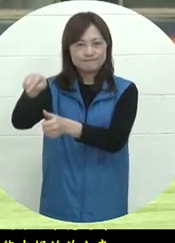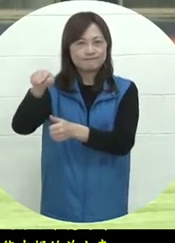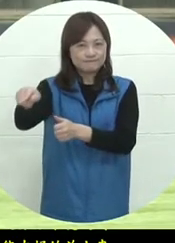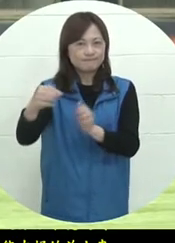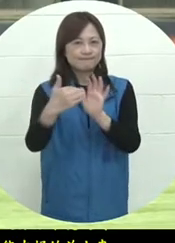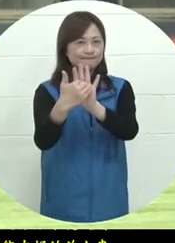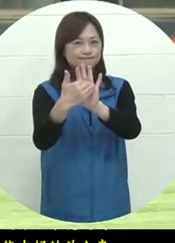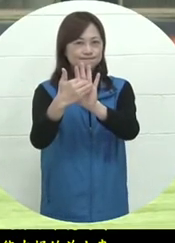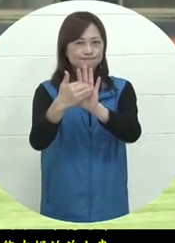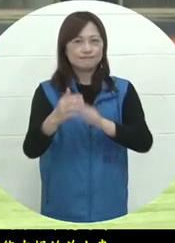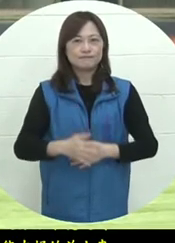to defend the victory.